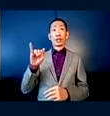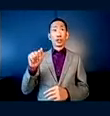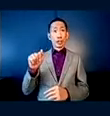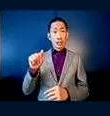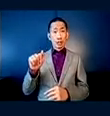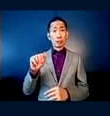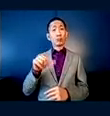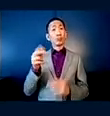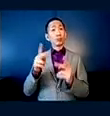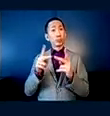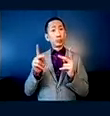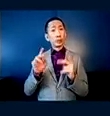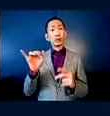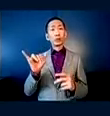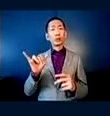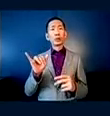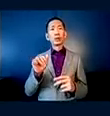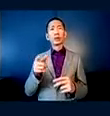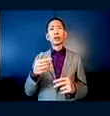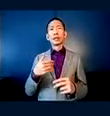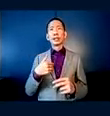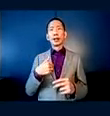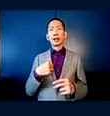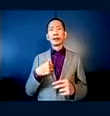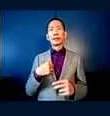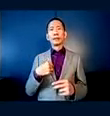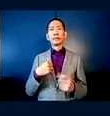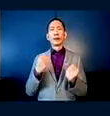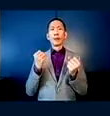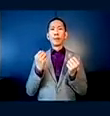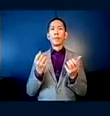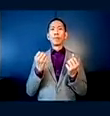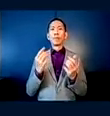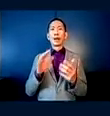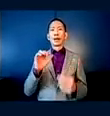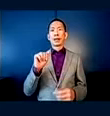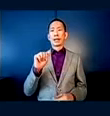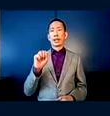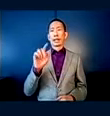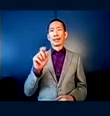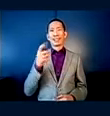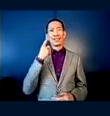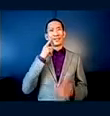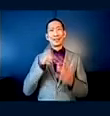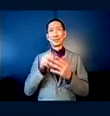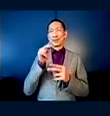AND IN THE APPALACHIAN CONTEXT AND IN OTHER PLACES OF COURSE THERE ARE NUMEROUS ASSETS.